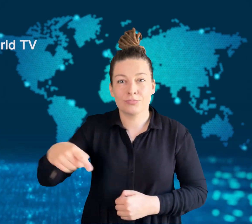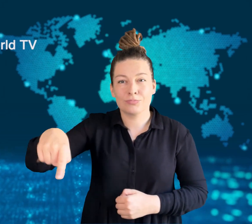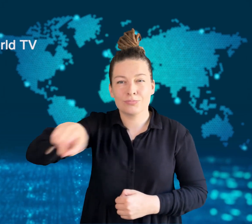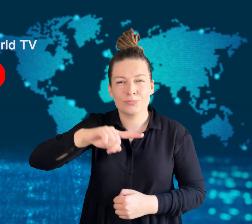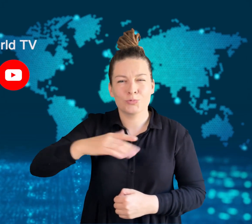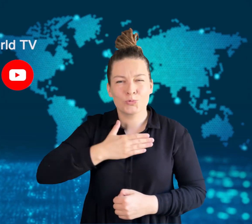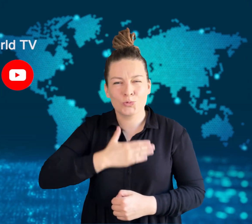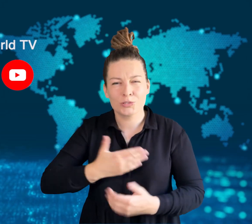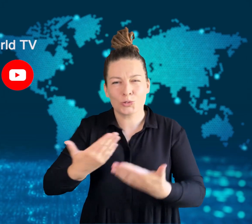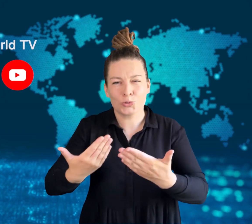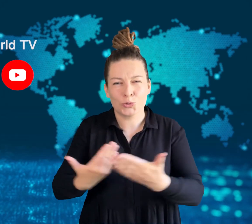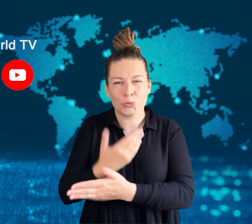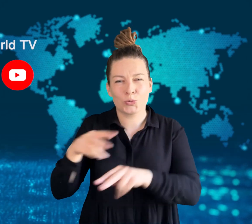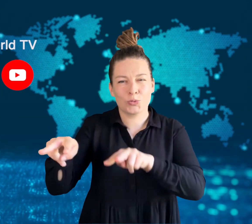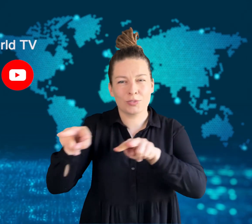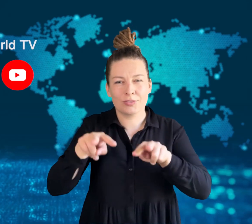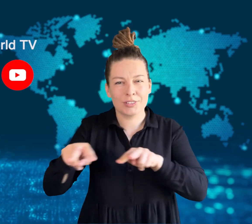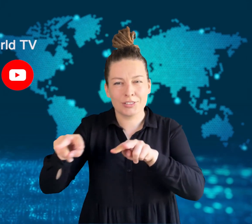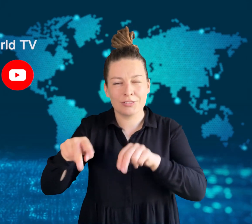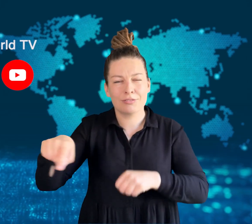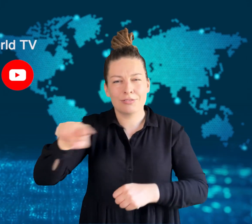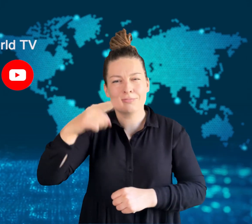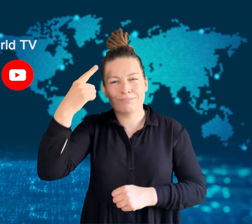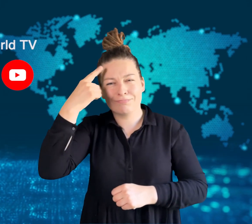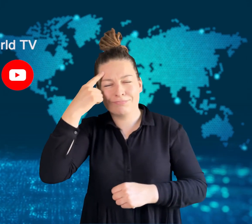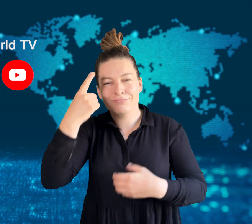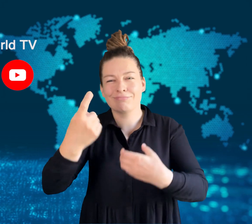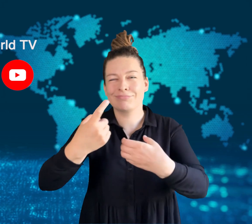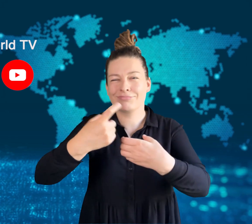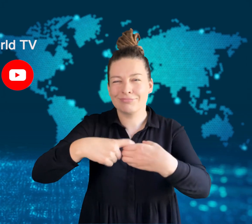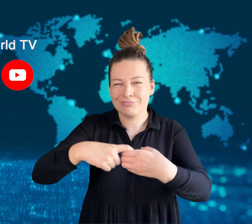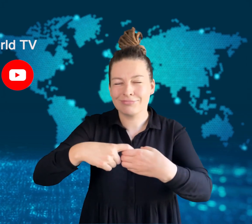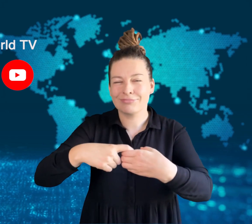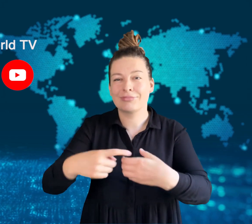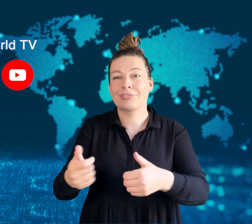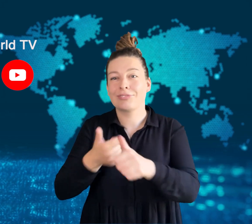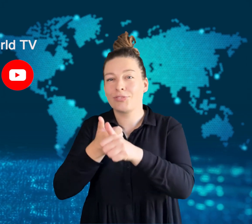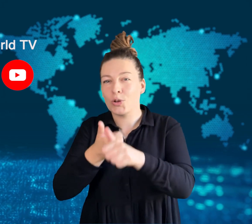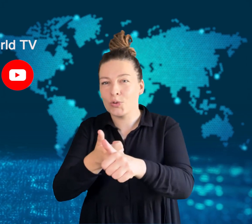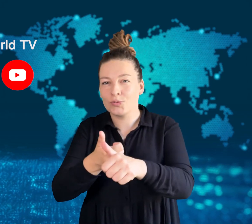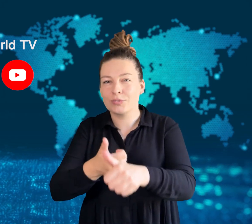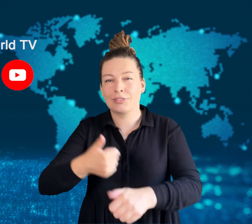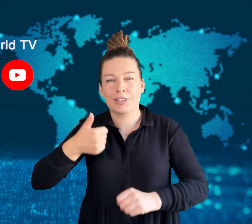Don't forget to subscribe, like, and follow H3 World TV